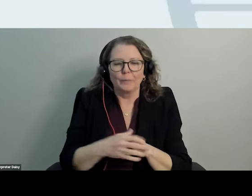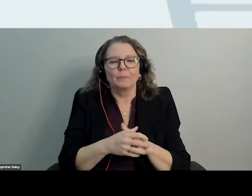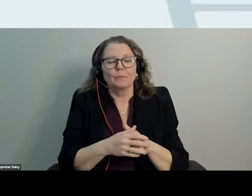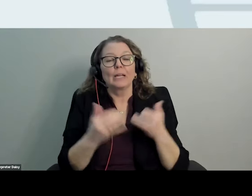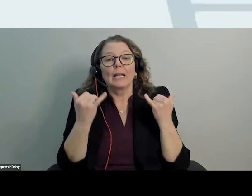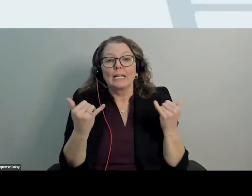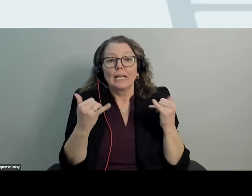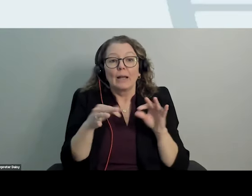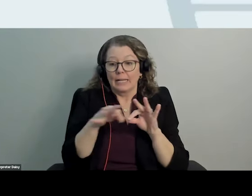Captions.